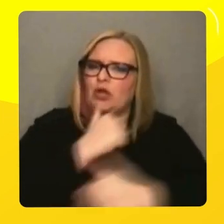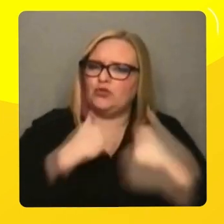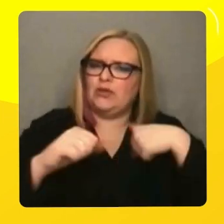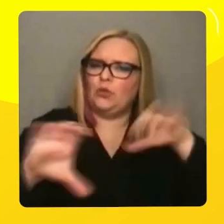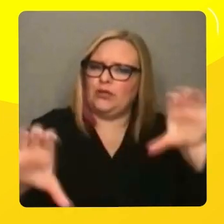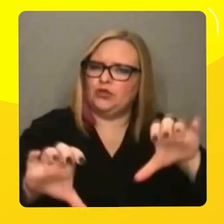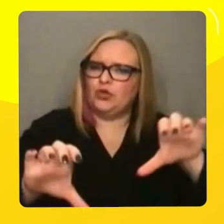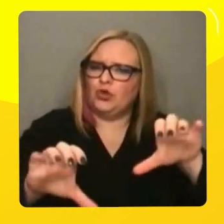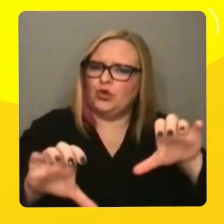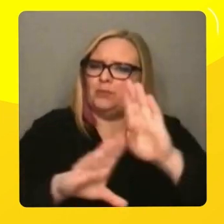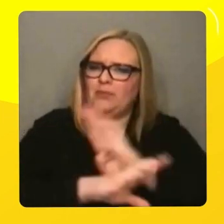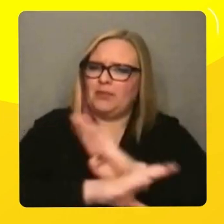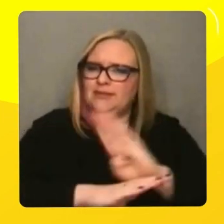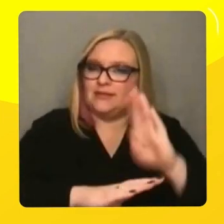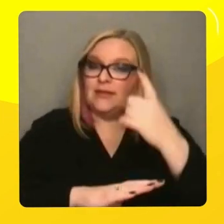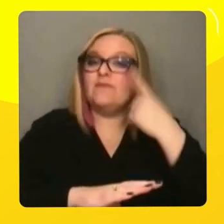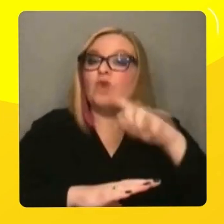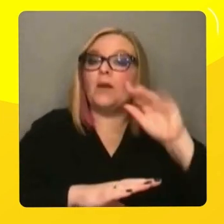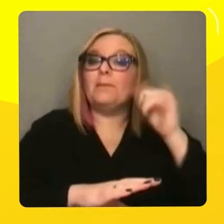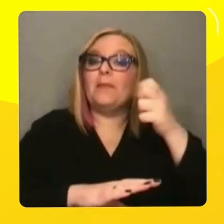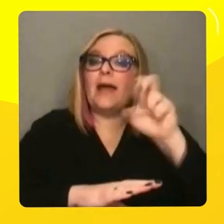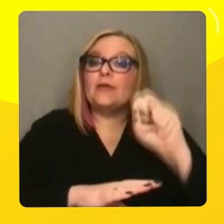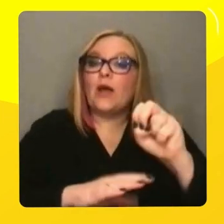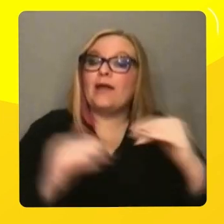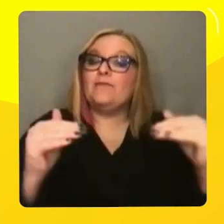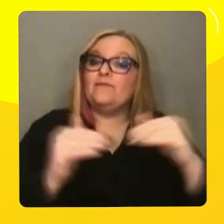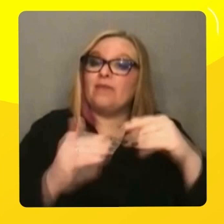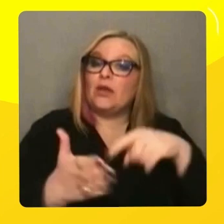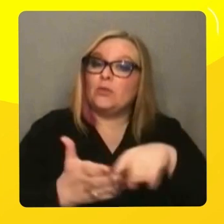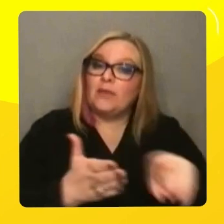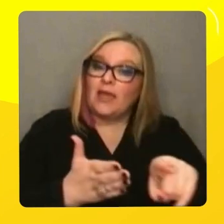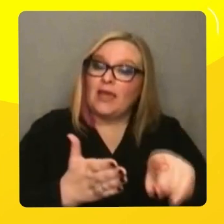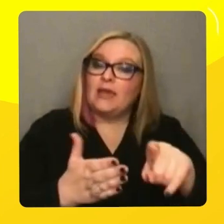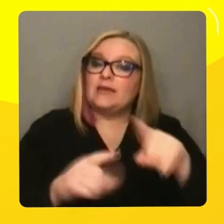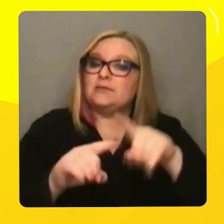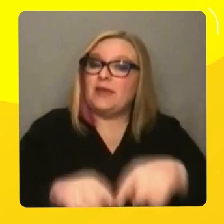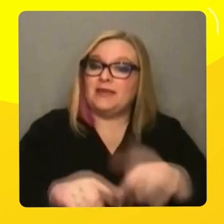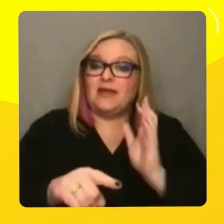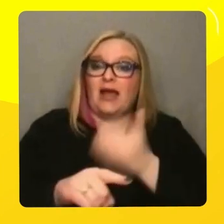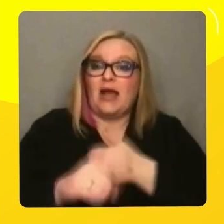For Micron, fair pay is rooted in our values and our belief